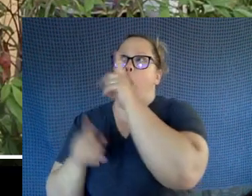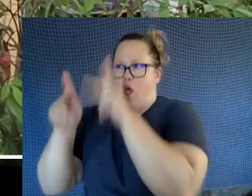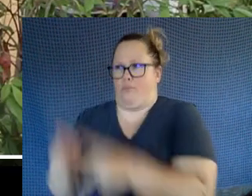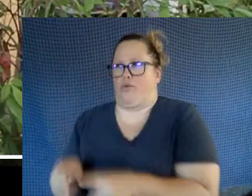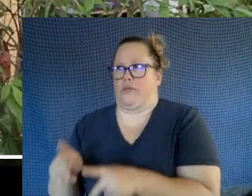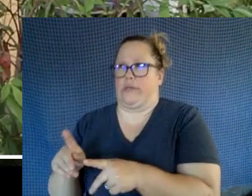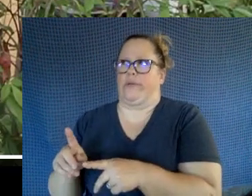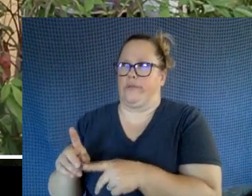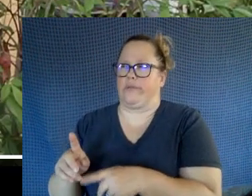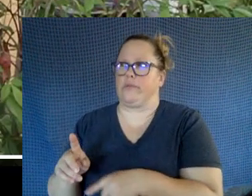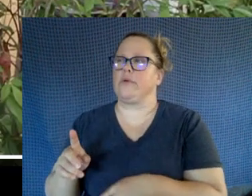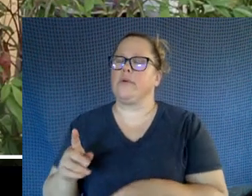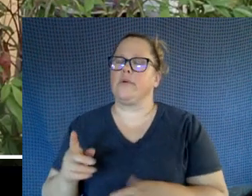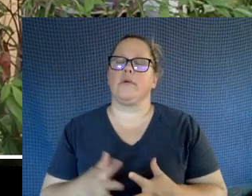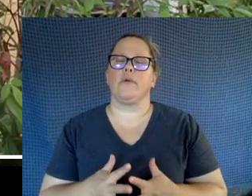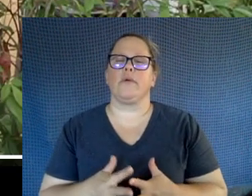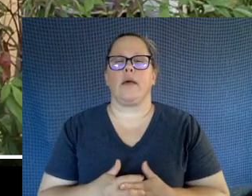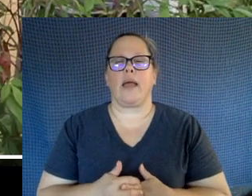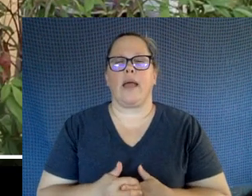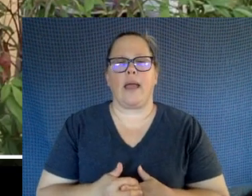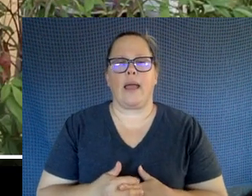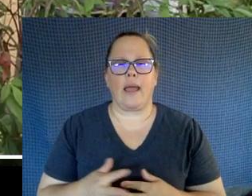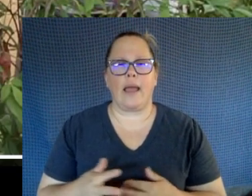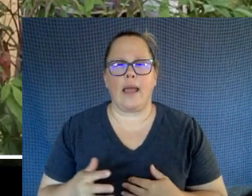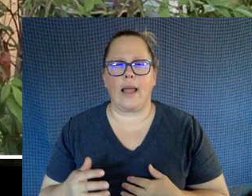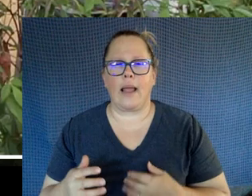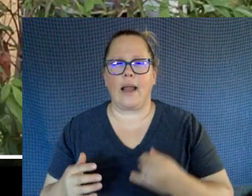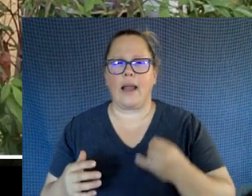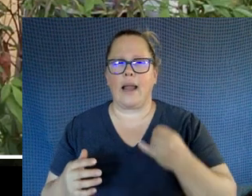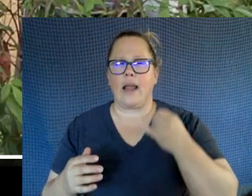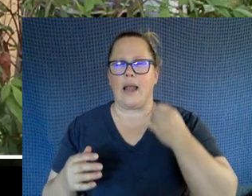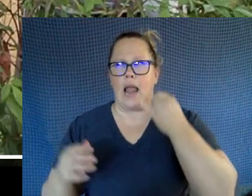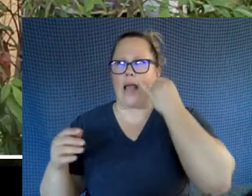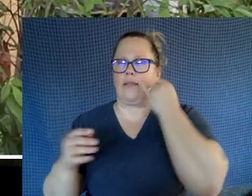would be under the first clips of the last name of the person that's in about.